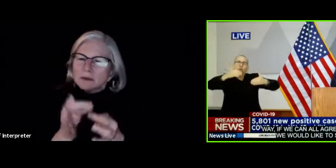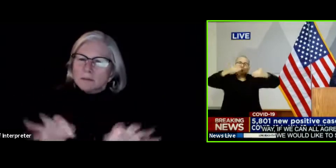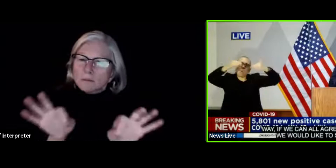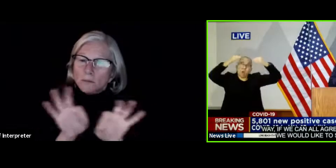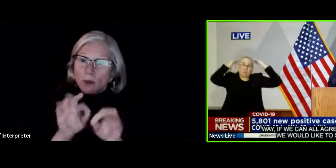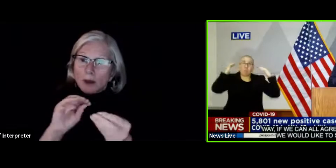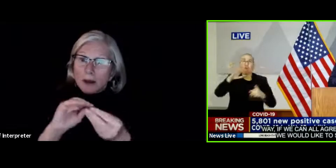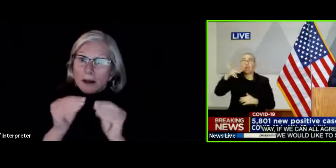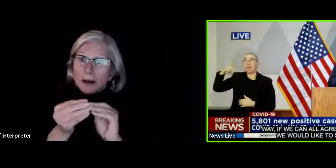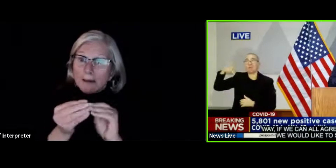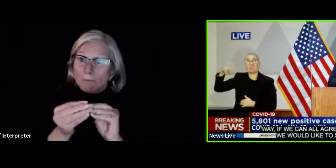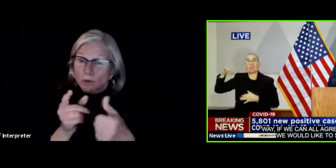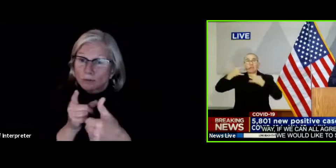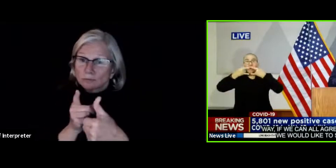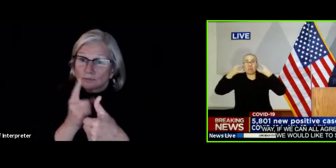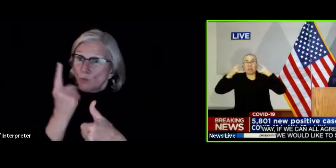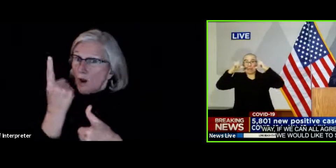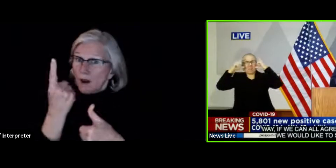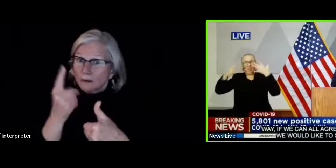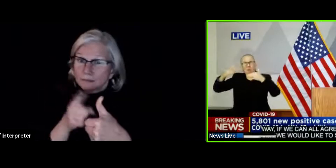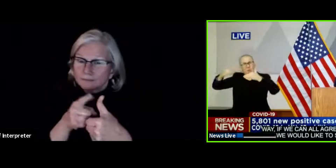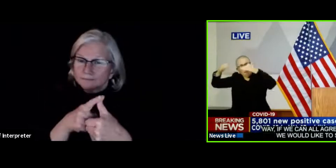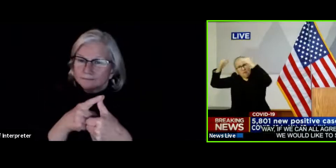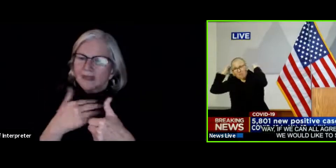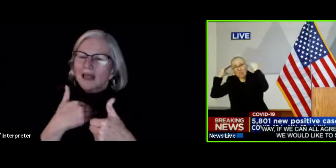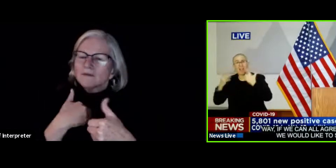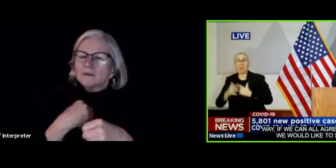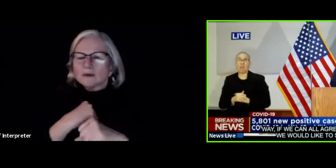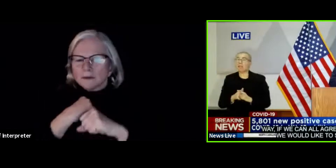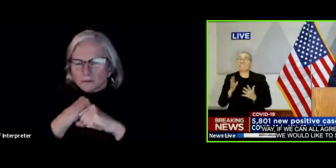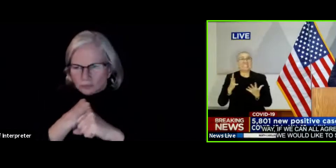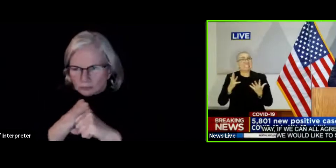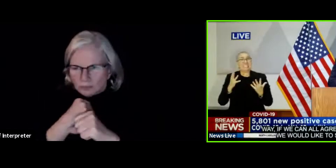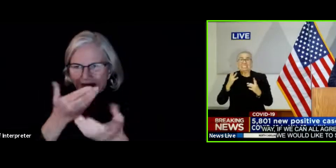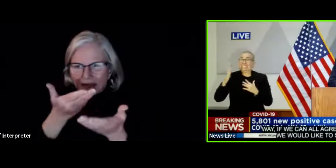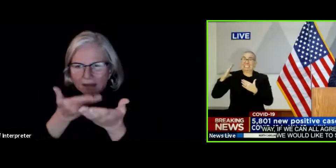THREE IS, THE MOST USEFUL TOOL WE HAVE IN TERMS OF FINDING OUT WHERE